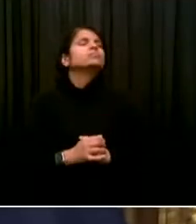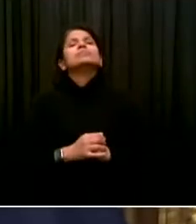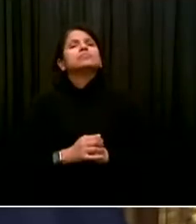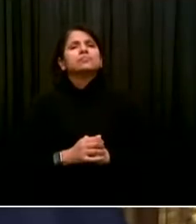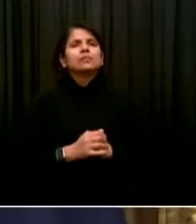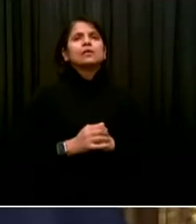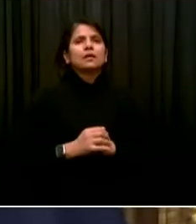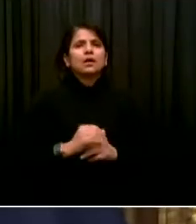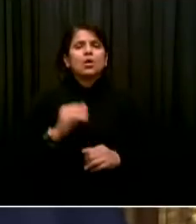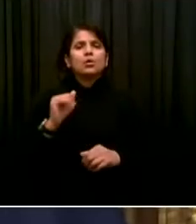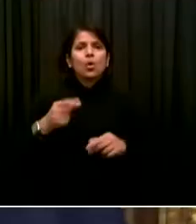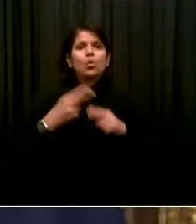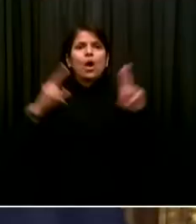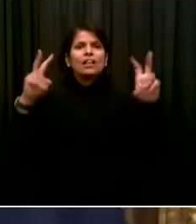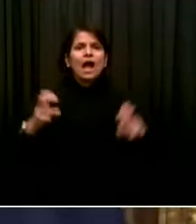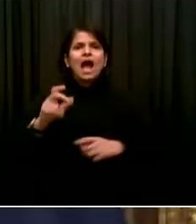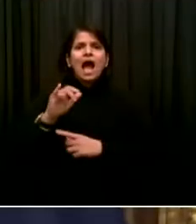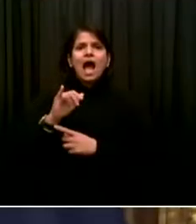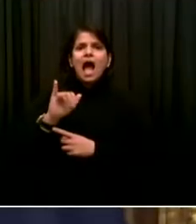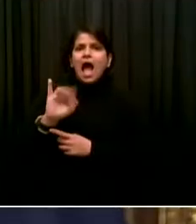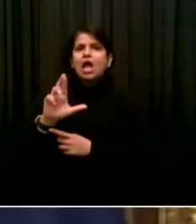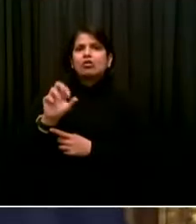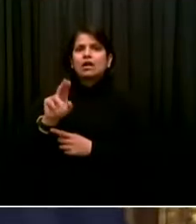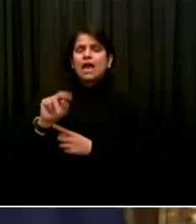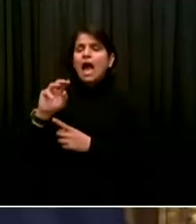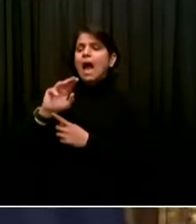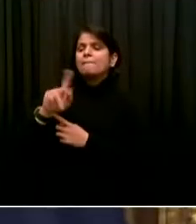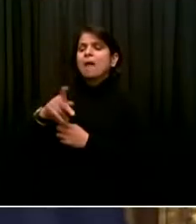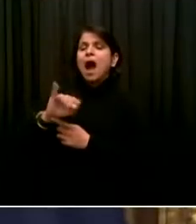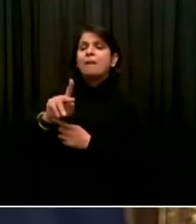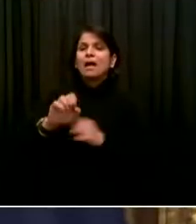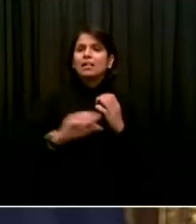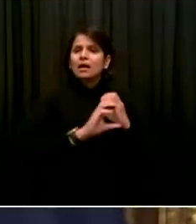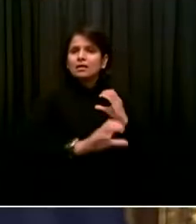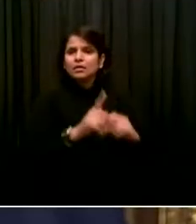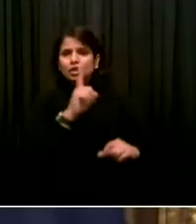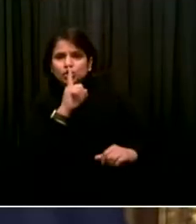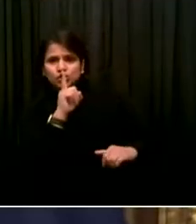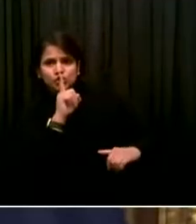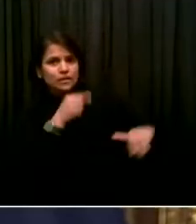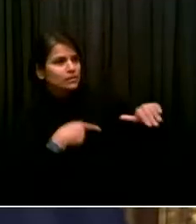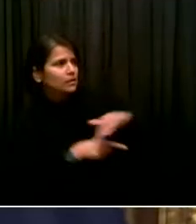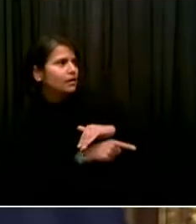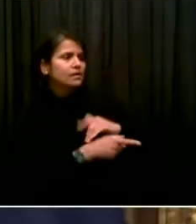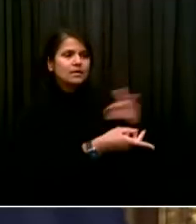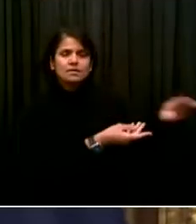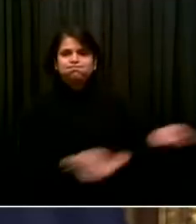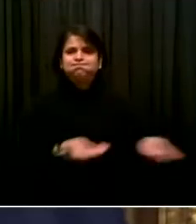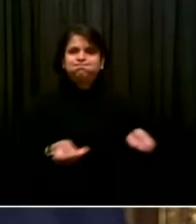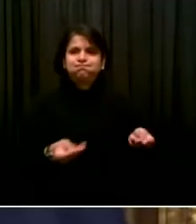FLOW OF AISLE LEGAL GUNS IN OUR CITY.